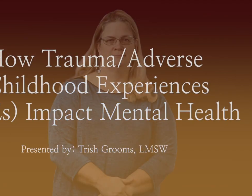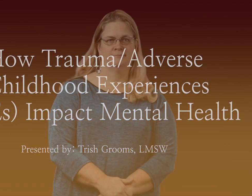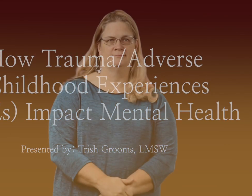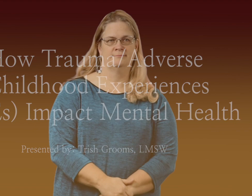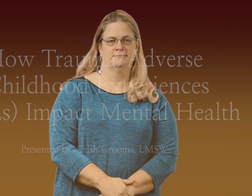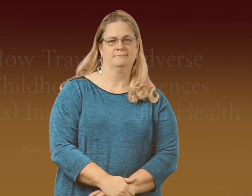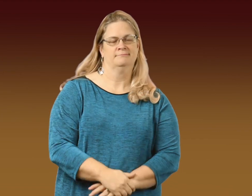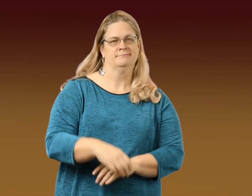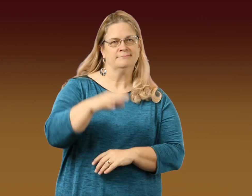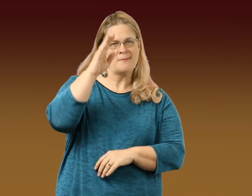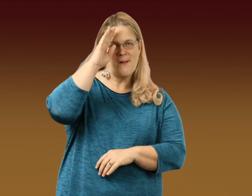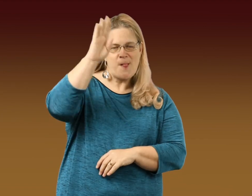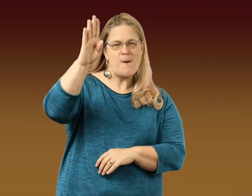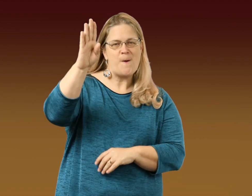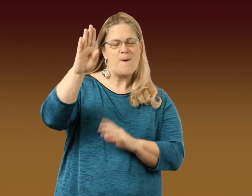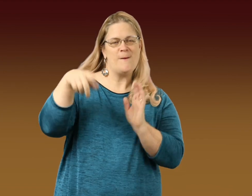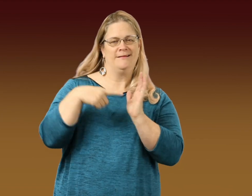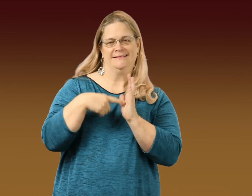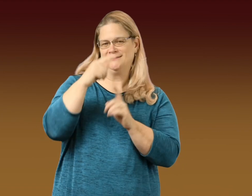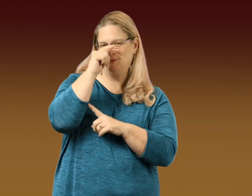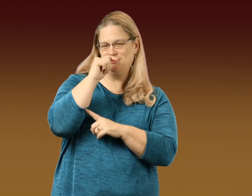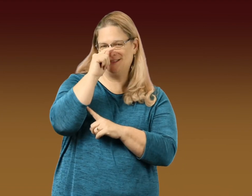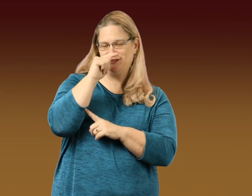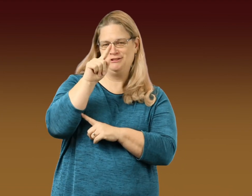Hello. This is Trish Grooms [assumed spelling],